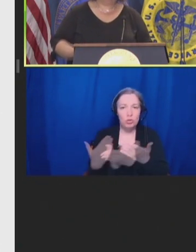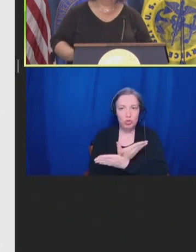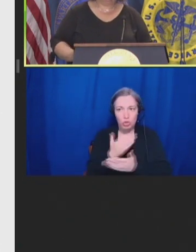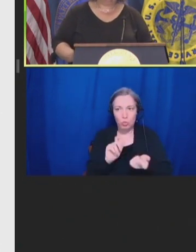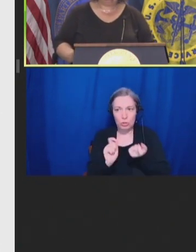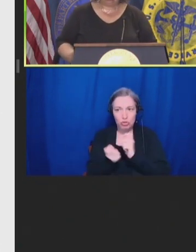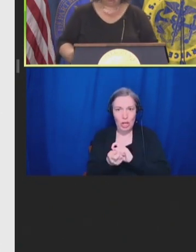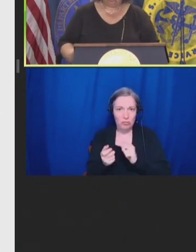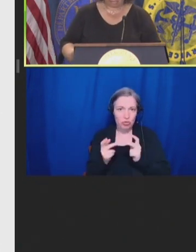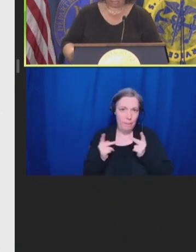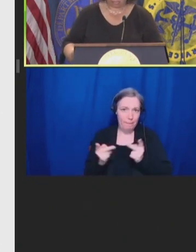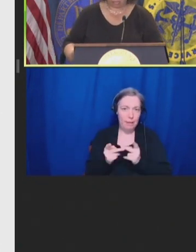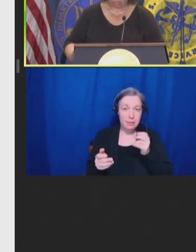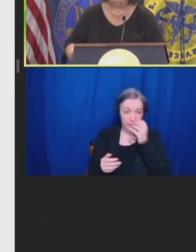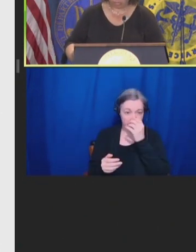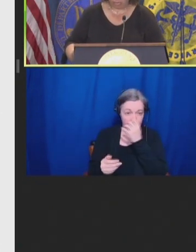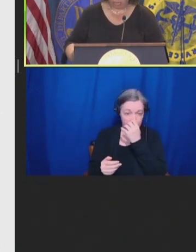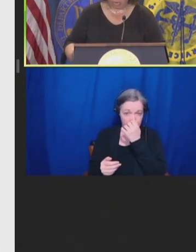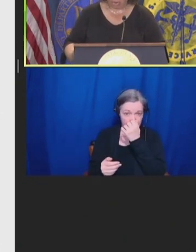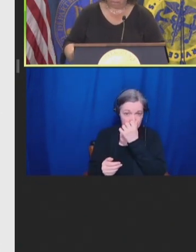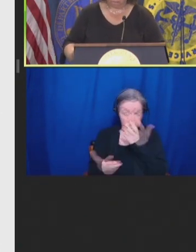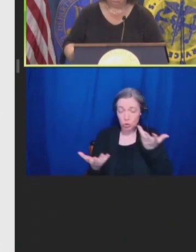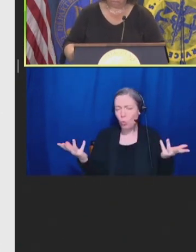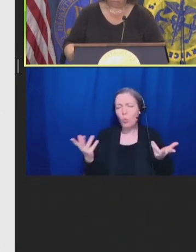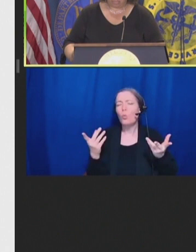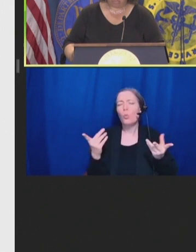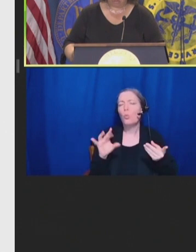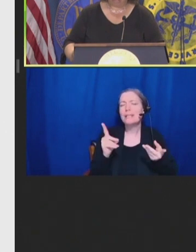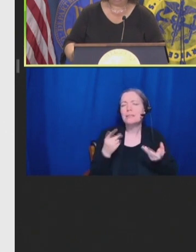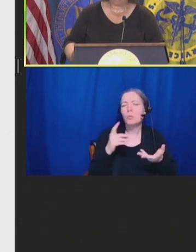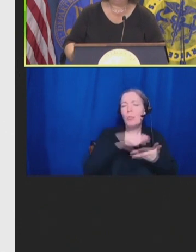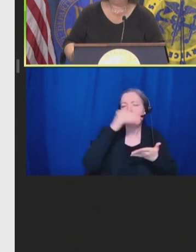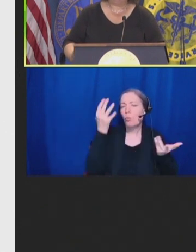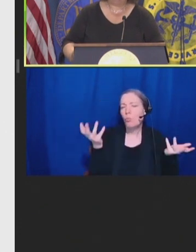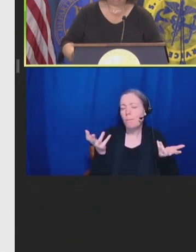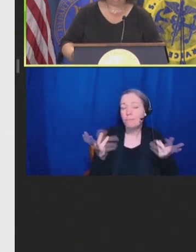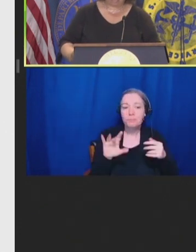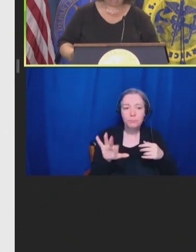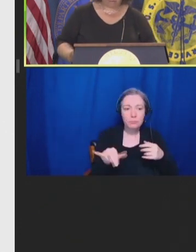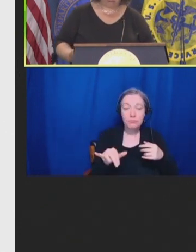So, some of our lessons learned. These are really stemming from the successes that we've